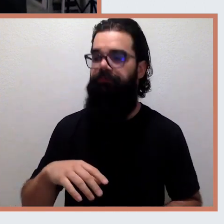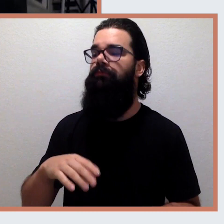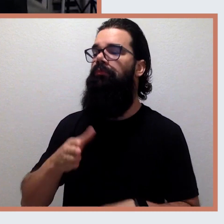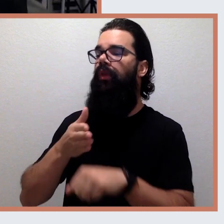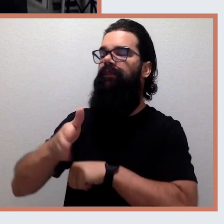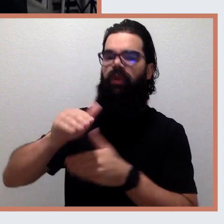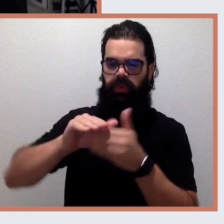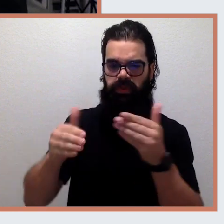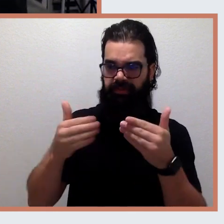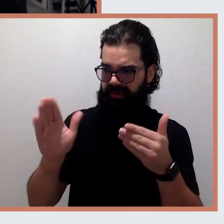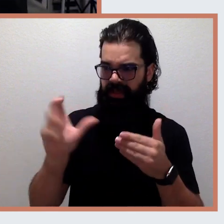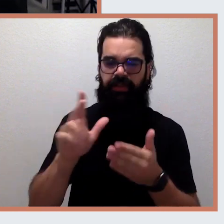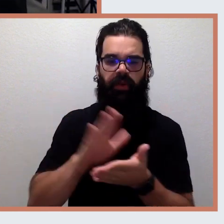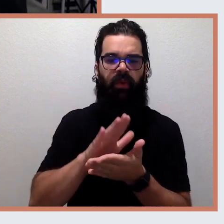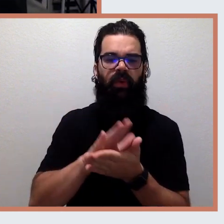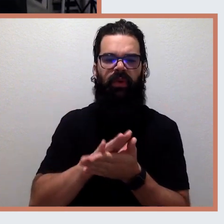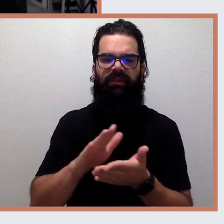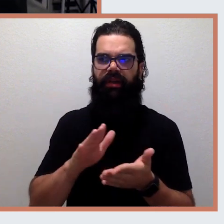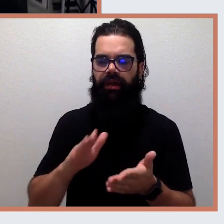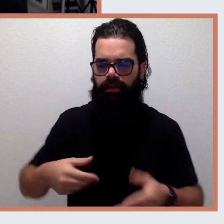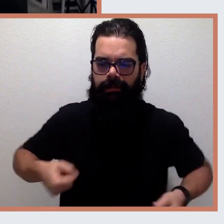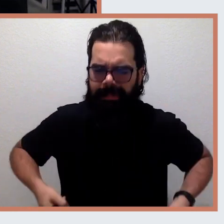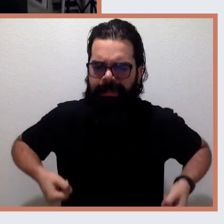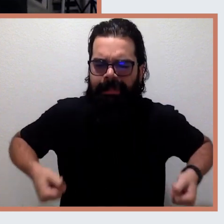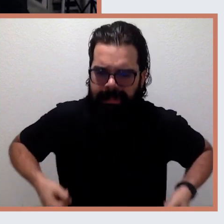Then I go to school after the weekend, I'm on crutches, and you know, everyone's like, "Oh my god, what happened?"